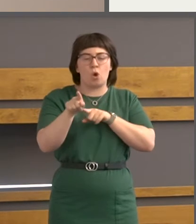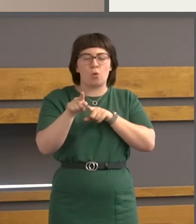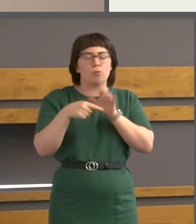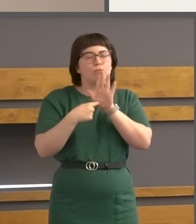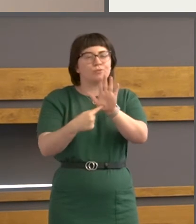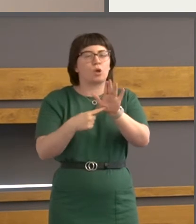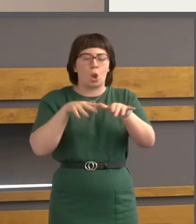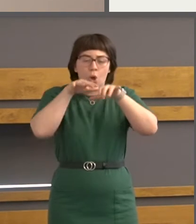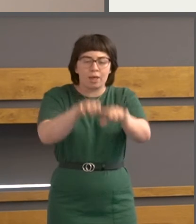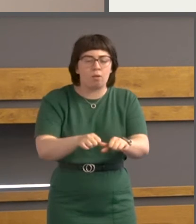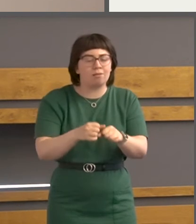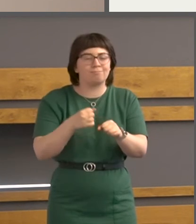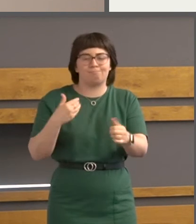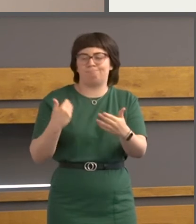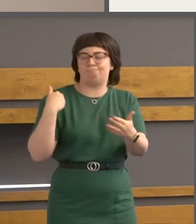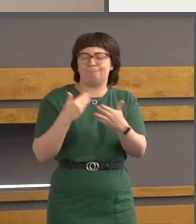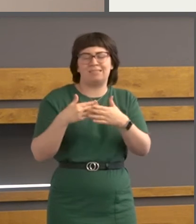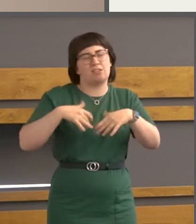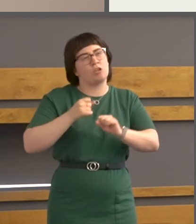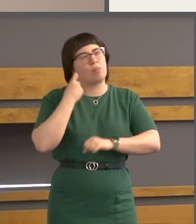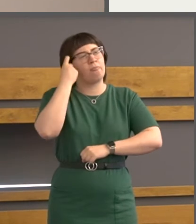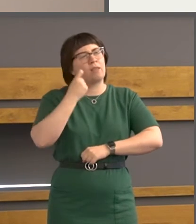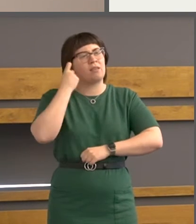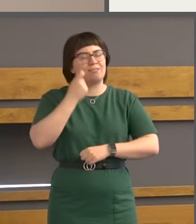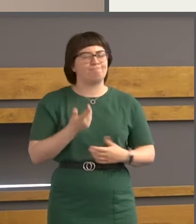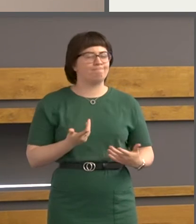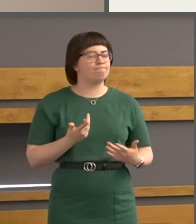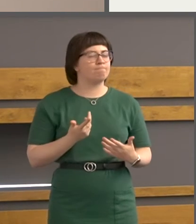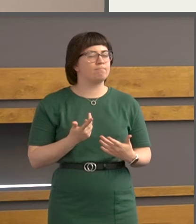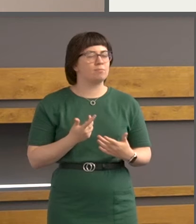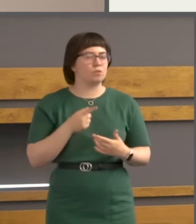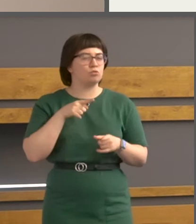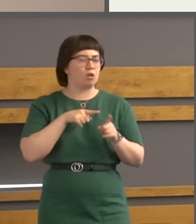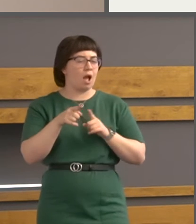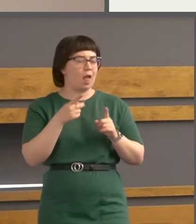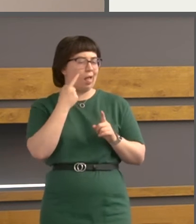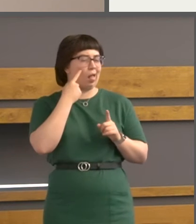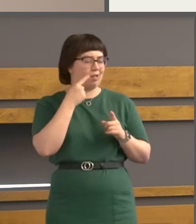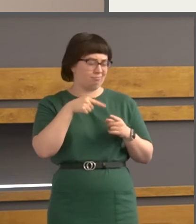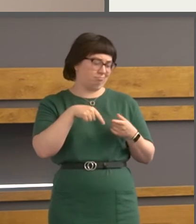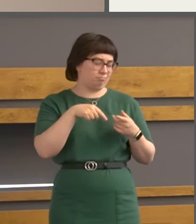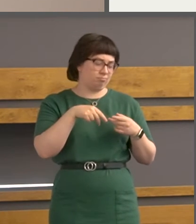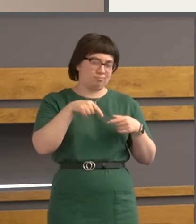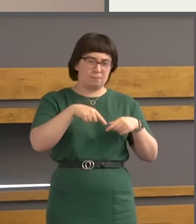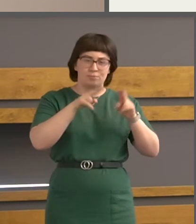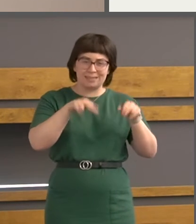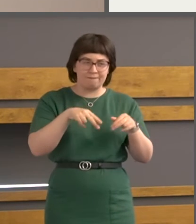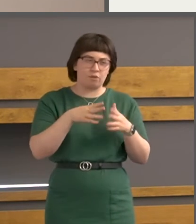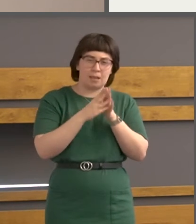that is just recently being called into question. And I'm thinking of the Pitt Rivers Museum, for instance, who are doing a lot of kind of work